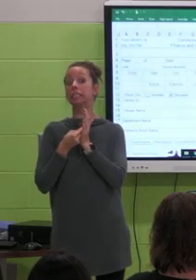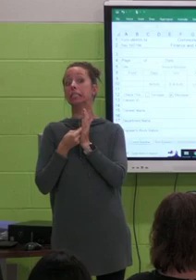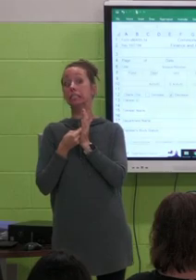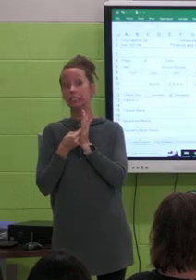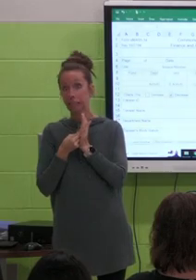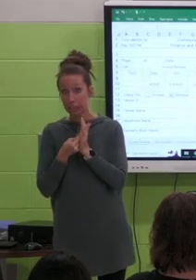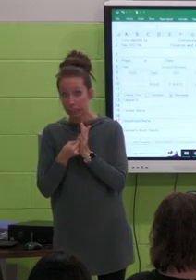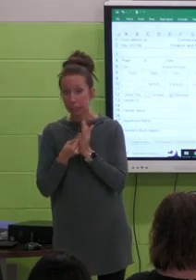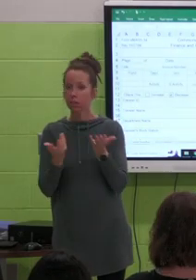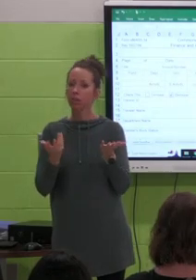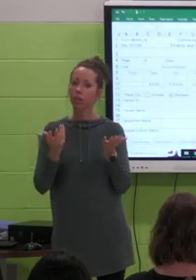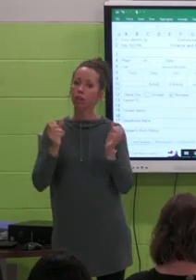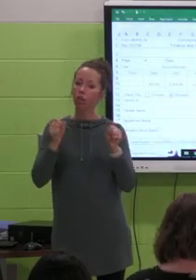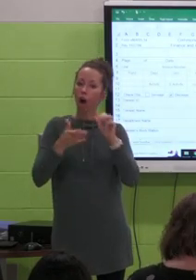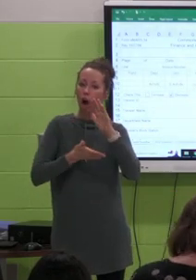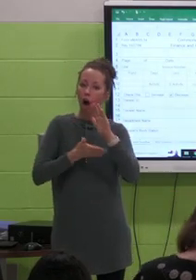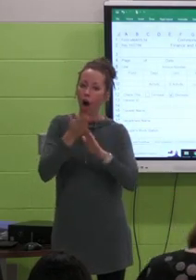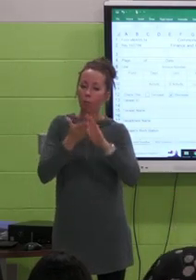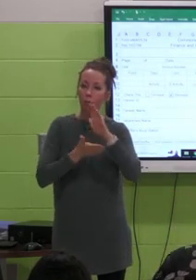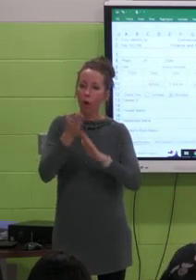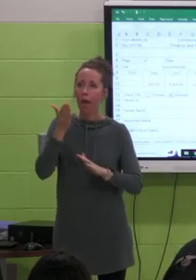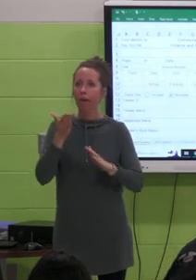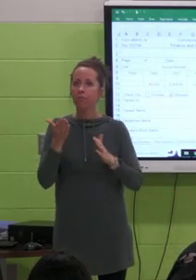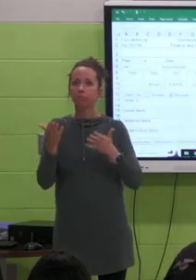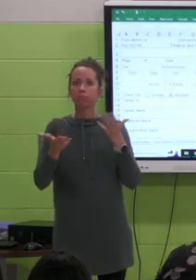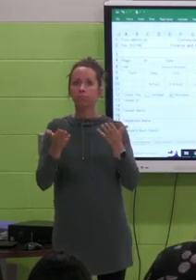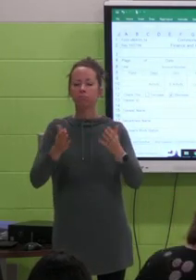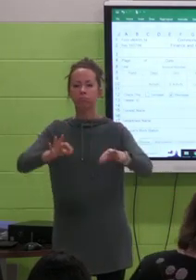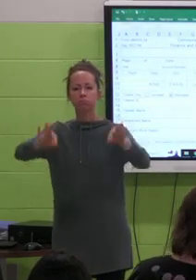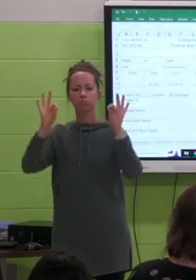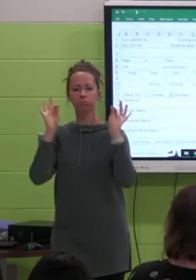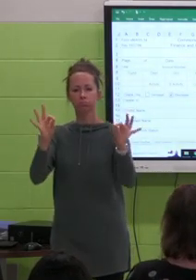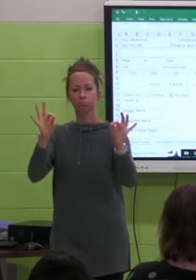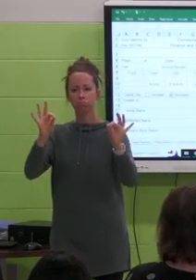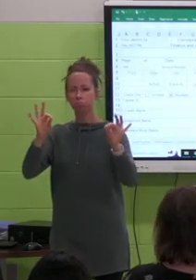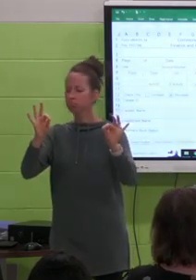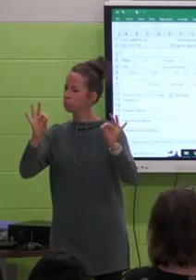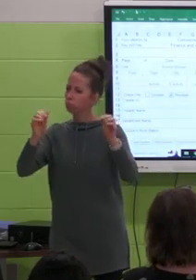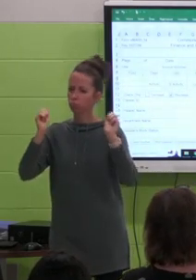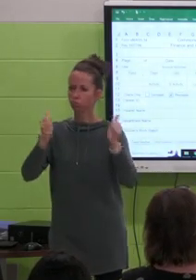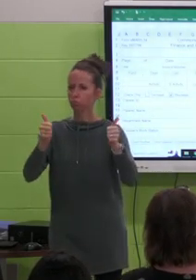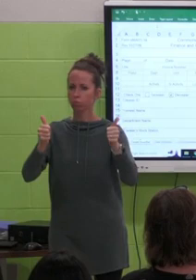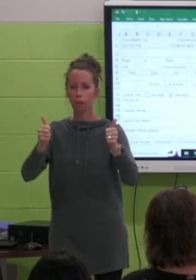could be operating in the absolute best frame of mine it's going to be the best thing for the